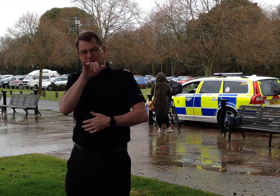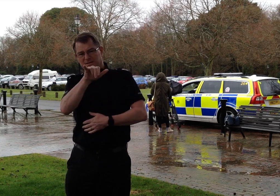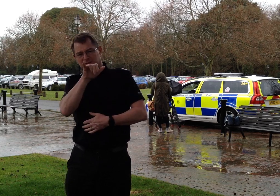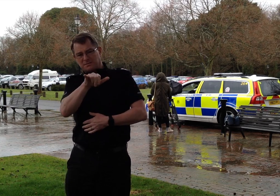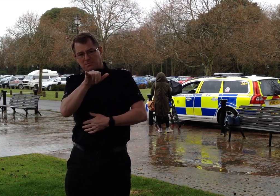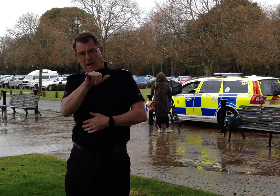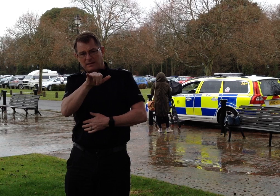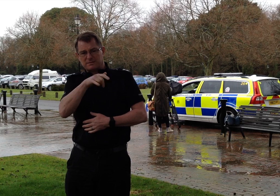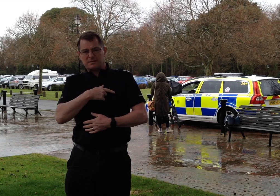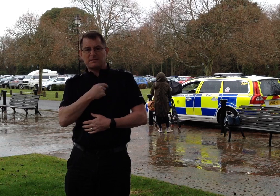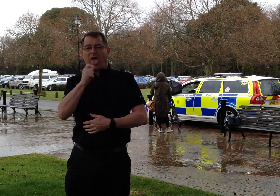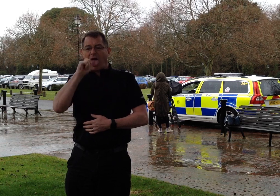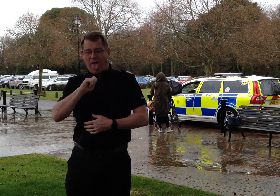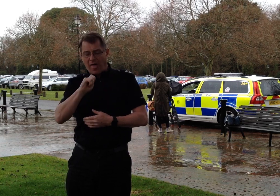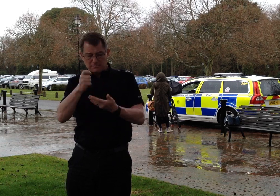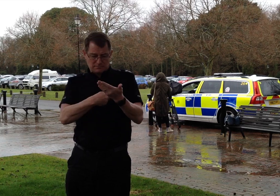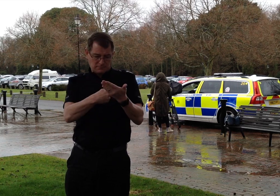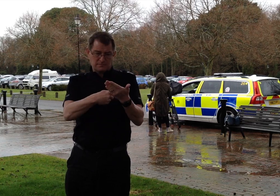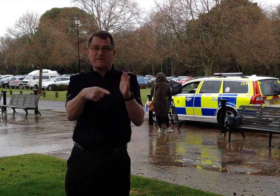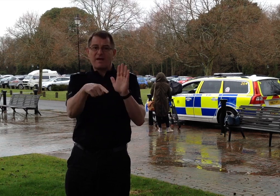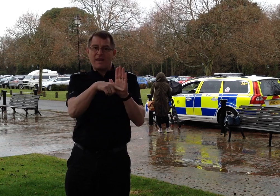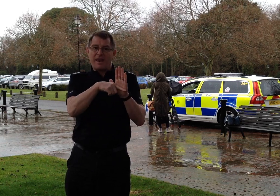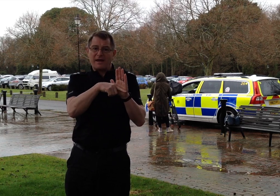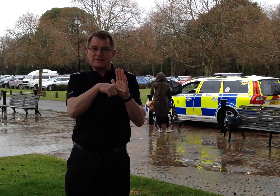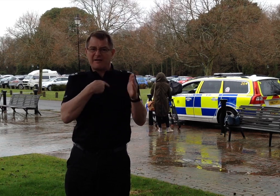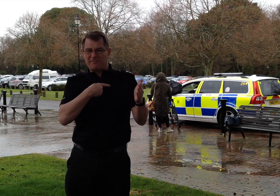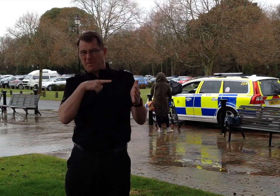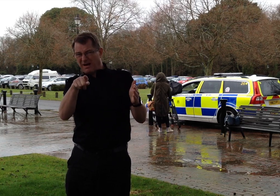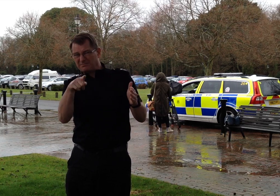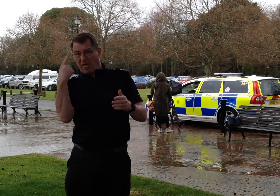if the police officer suspects drugs and the mouth swab is negative,